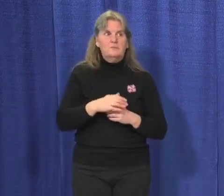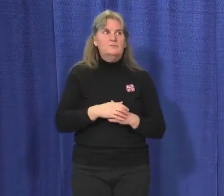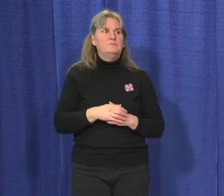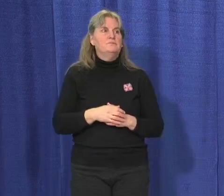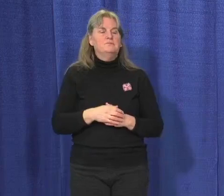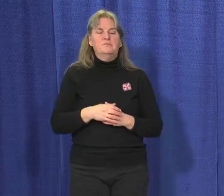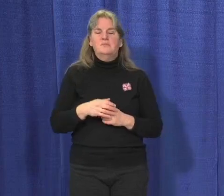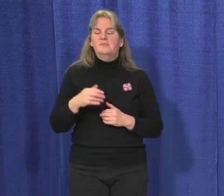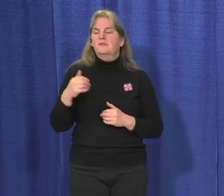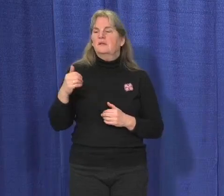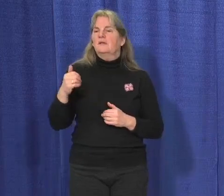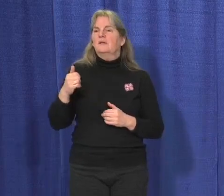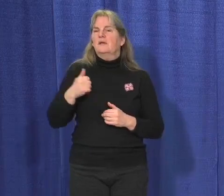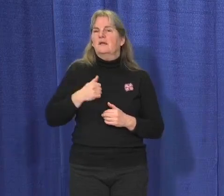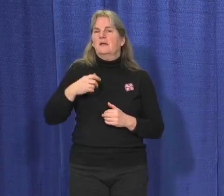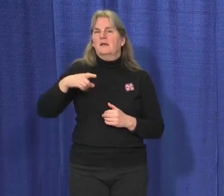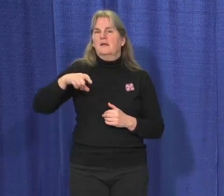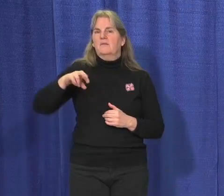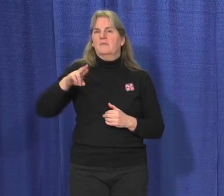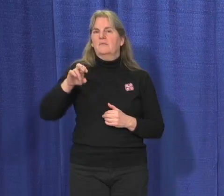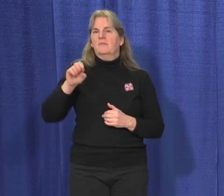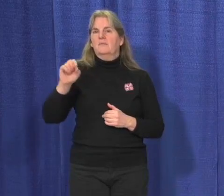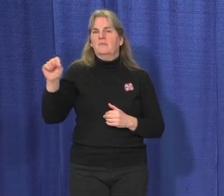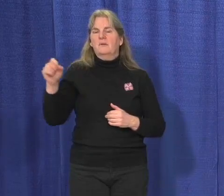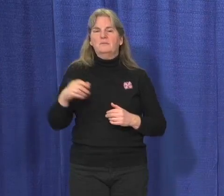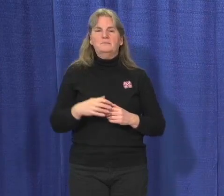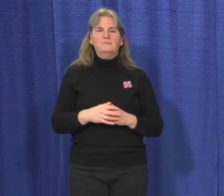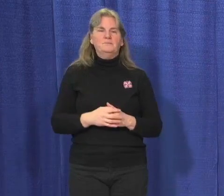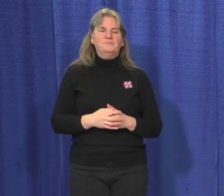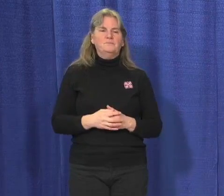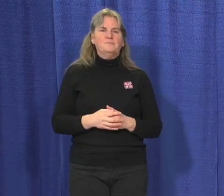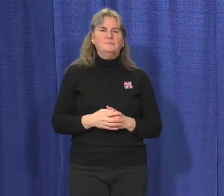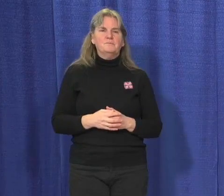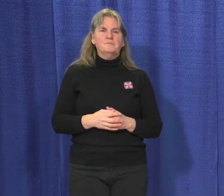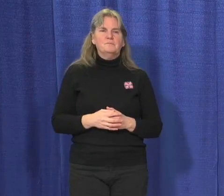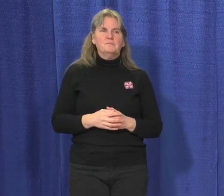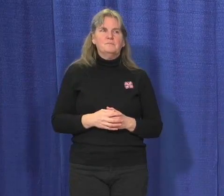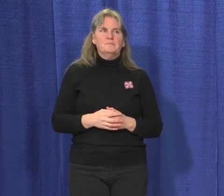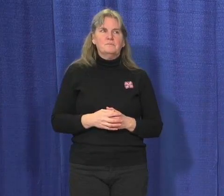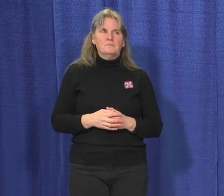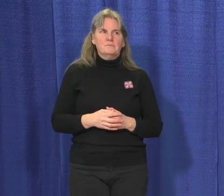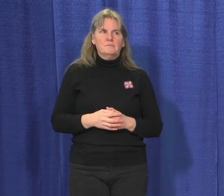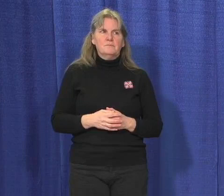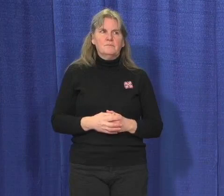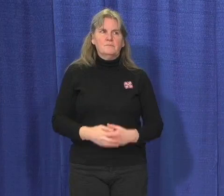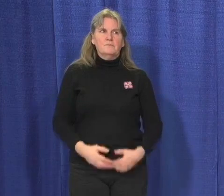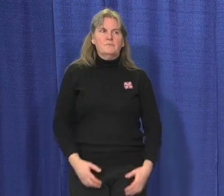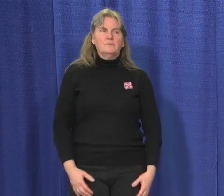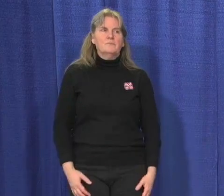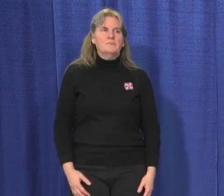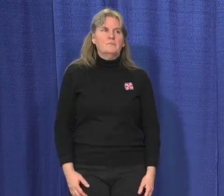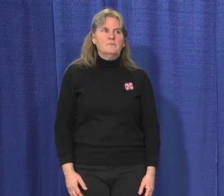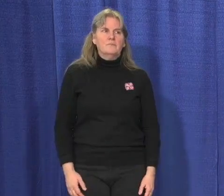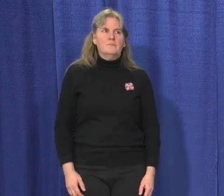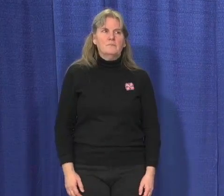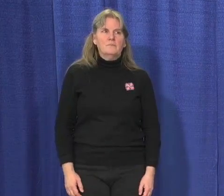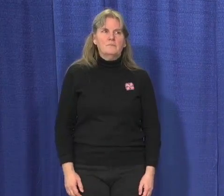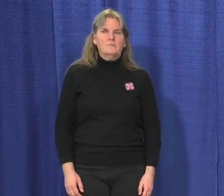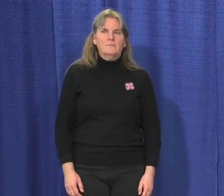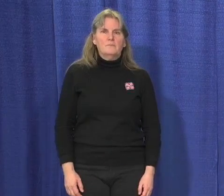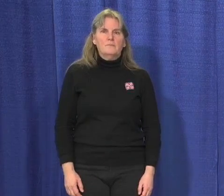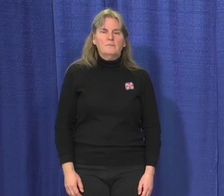Nick at the Canadian press.